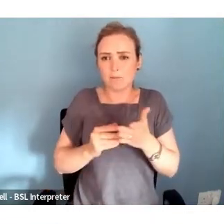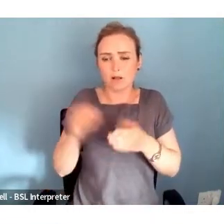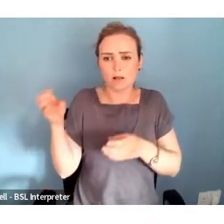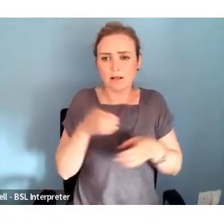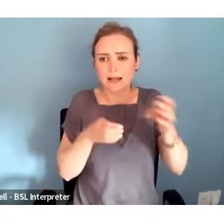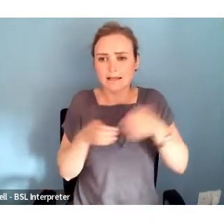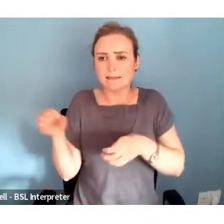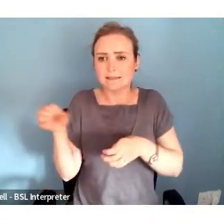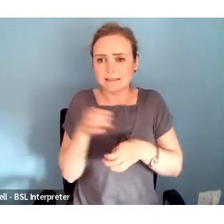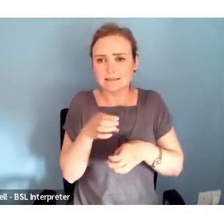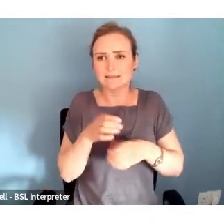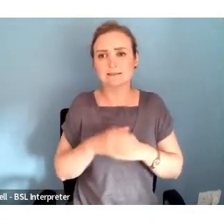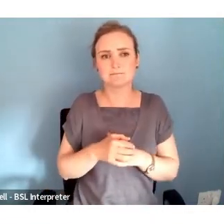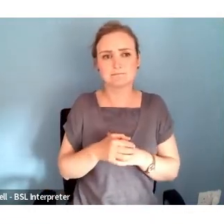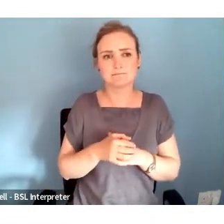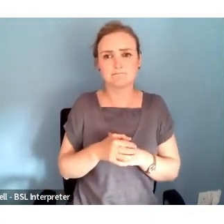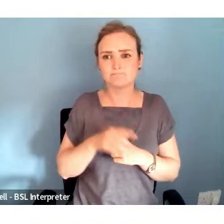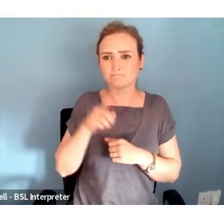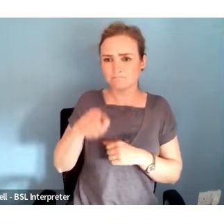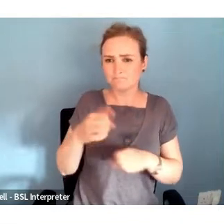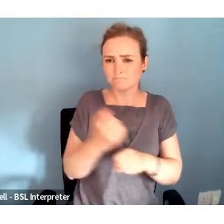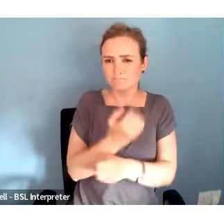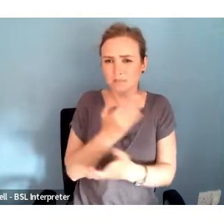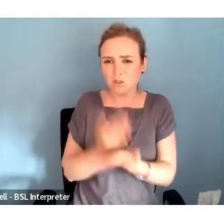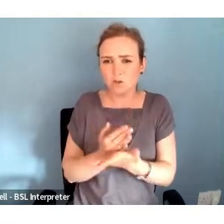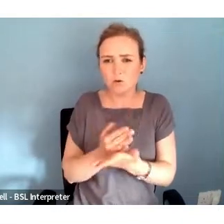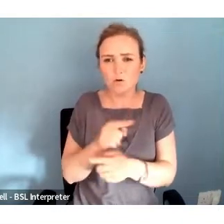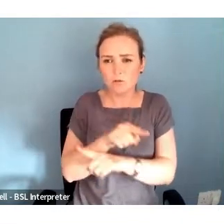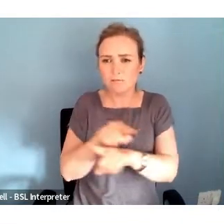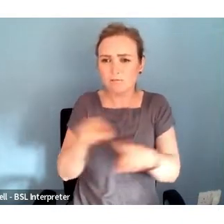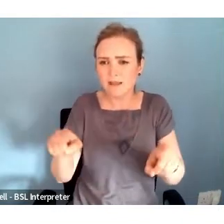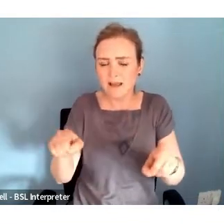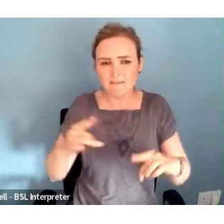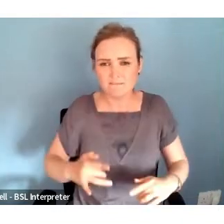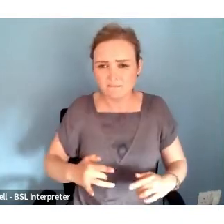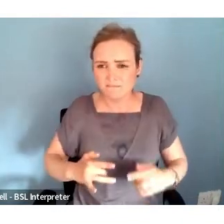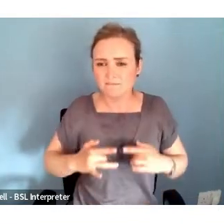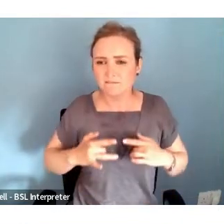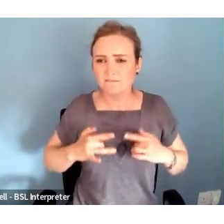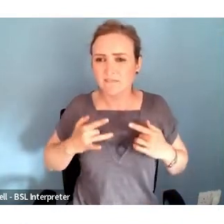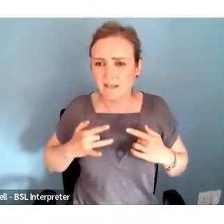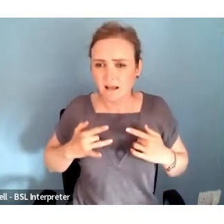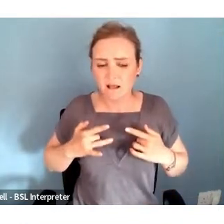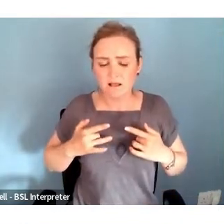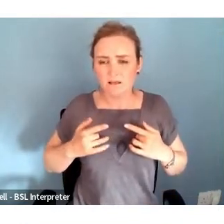want to work, you know, with disabled people, that they are attracted to disabled